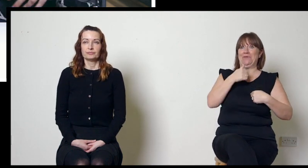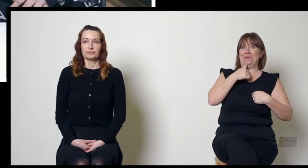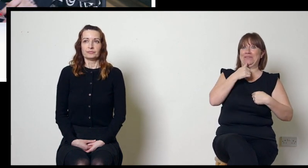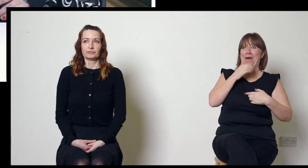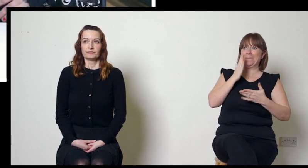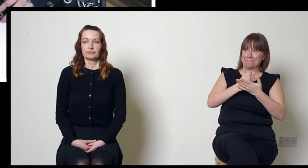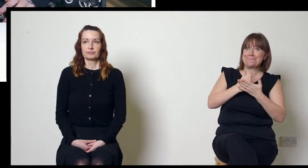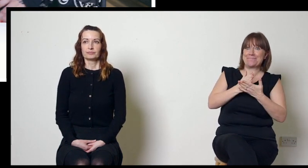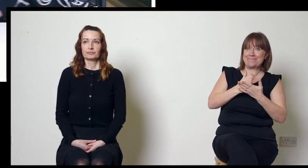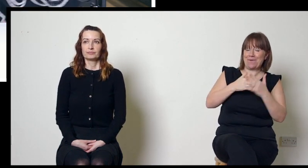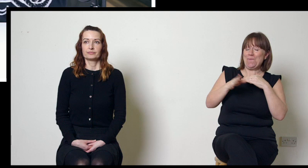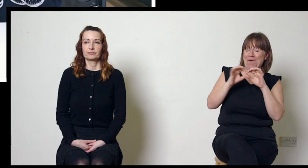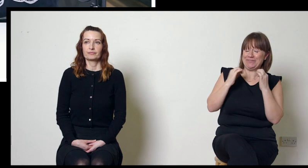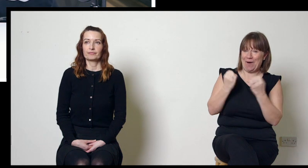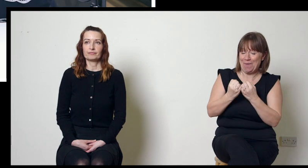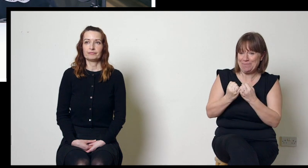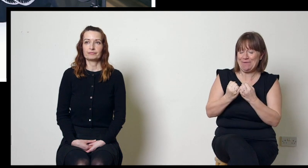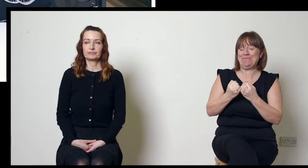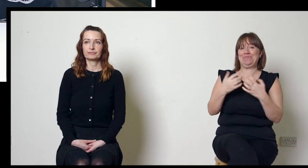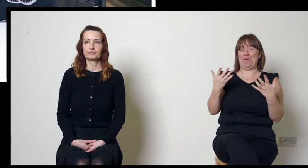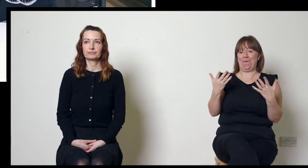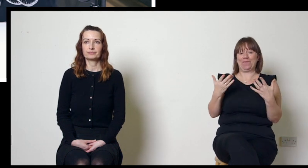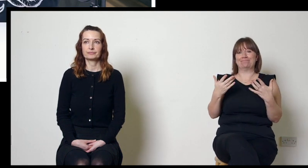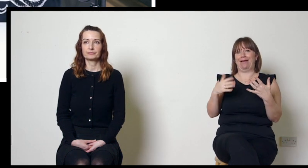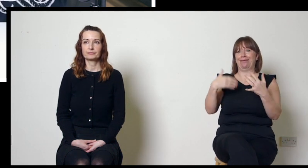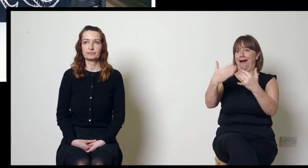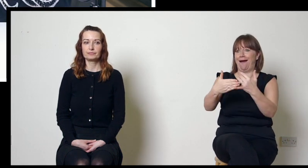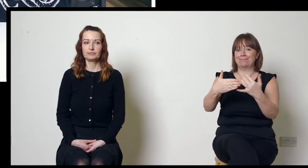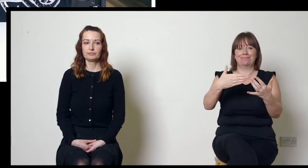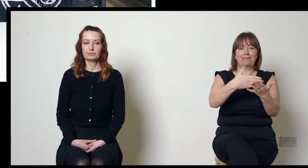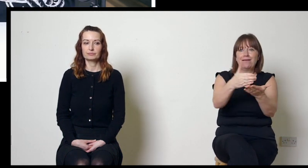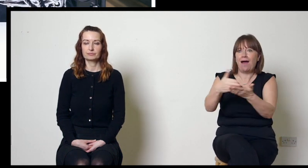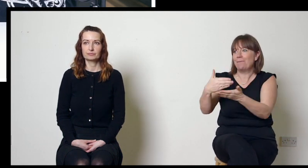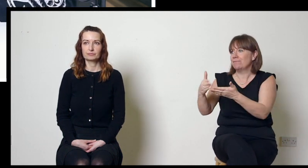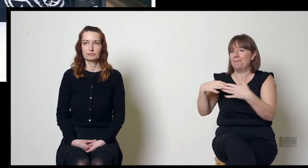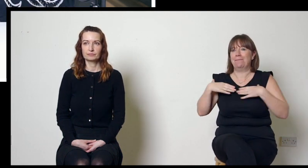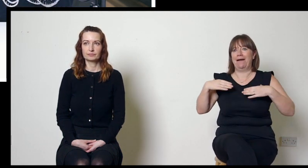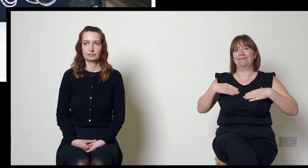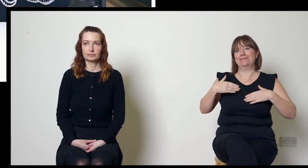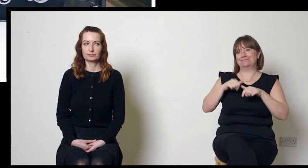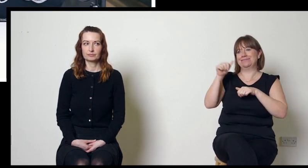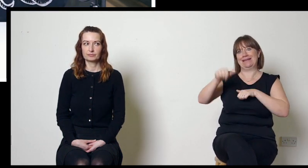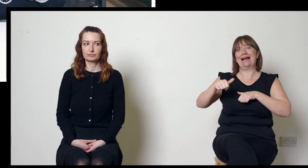At one of those workshops. So we were tidying up at the end and preparing for the next day because it was the Saturday and we also had workshops on the Sunday.